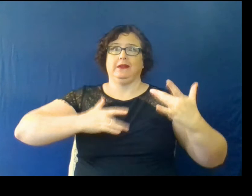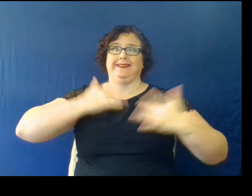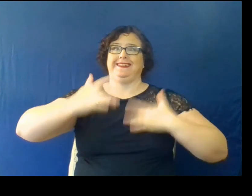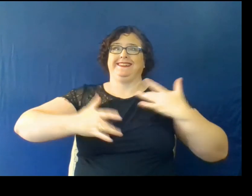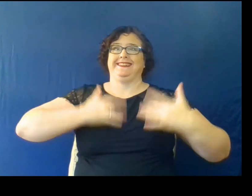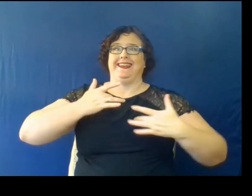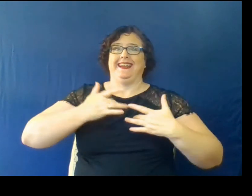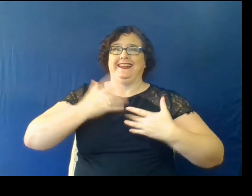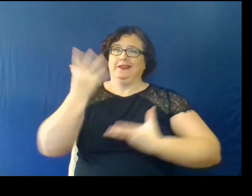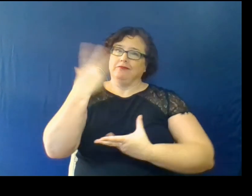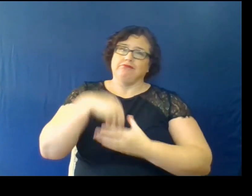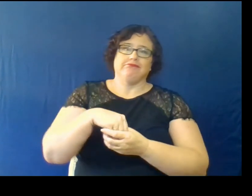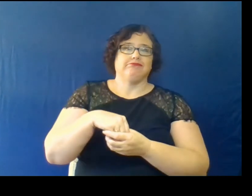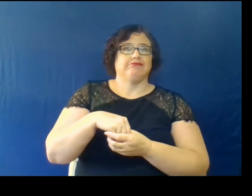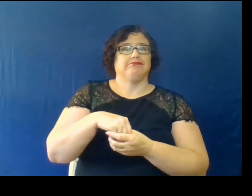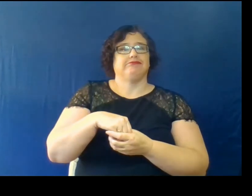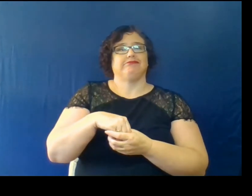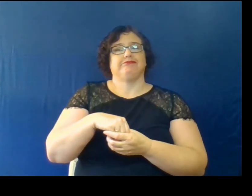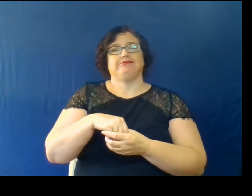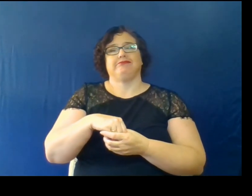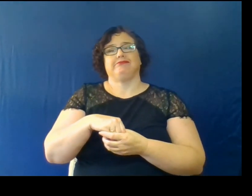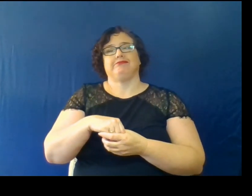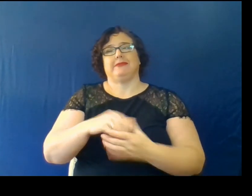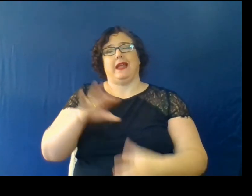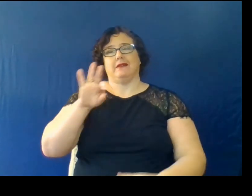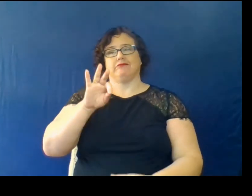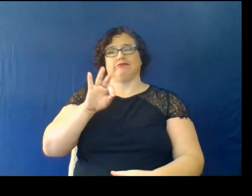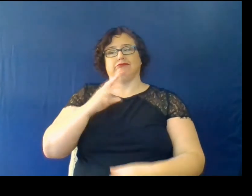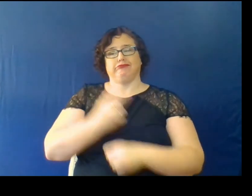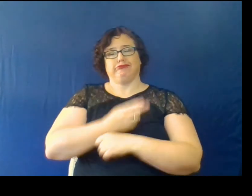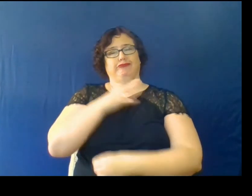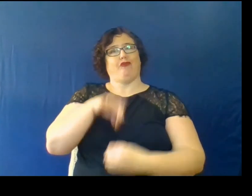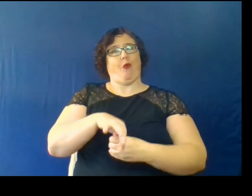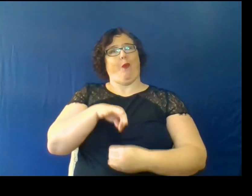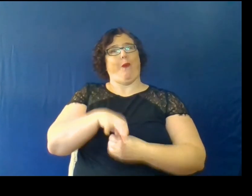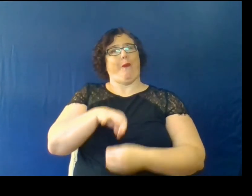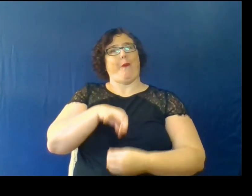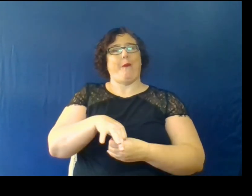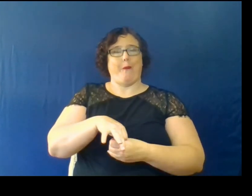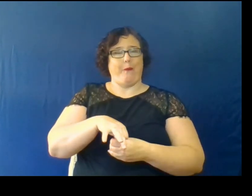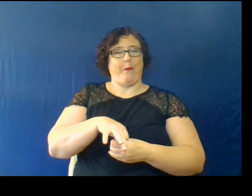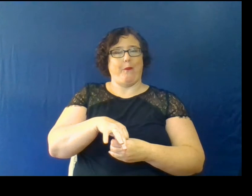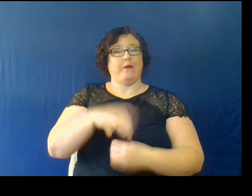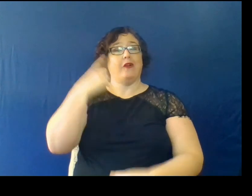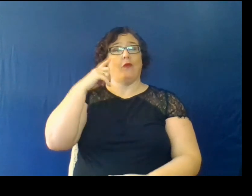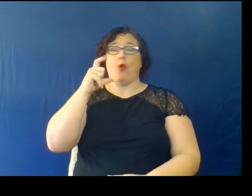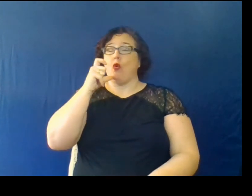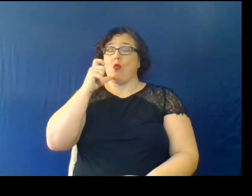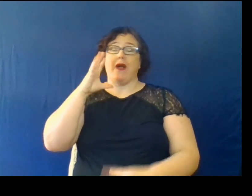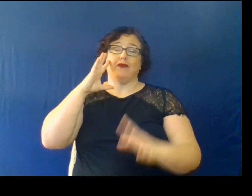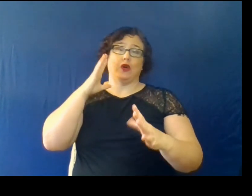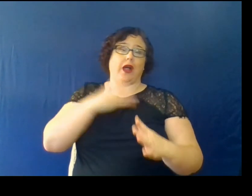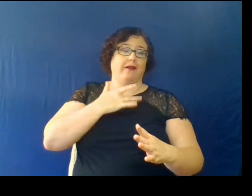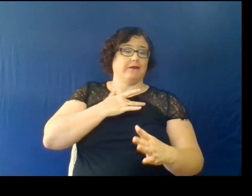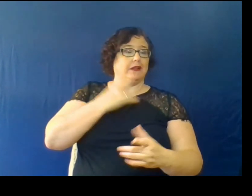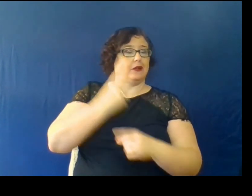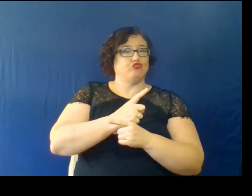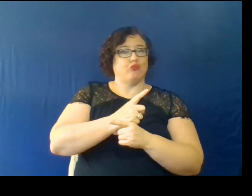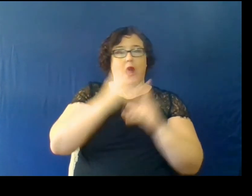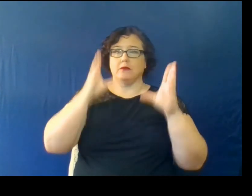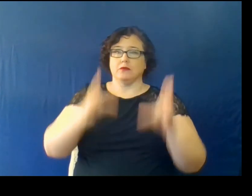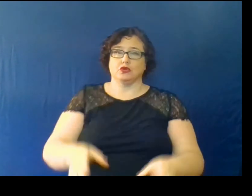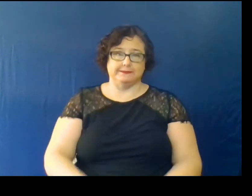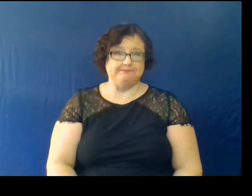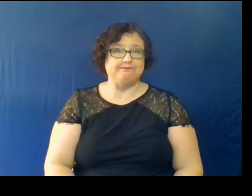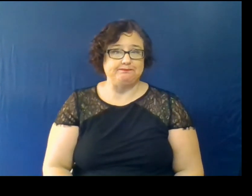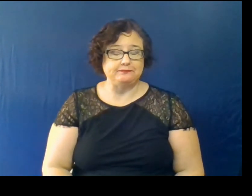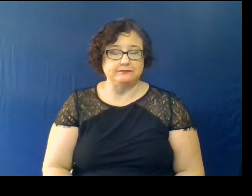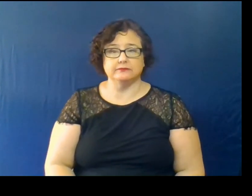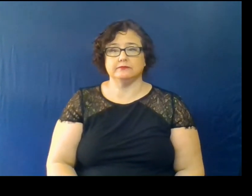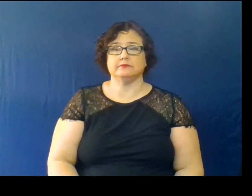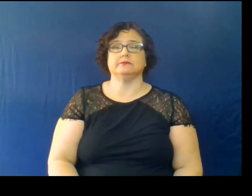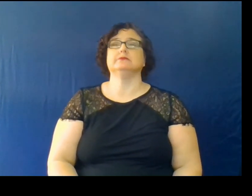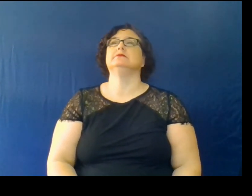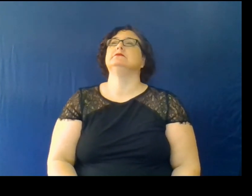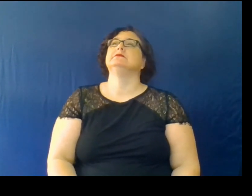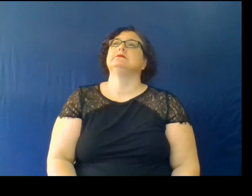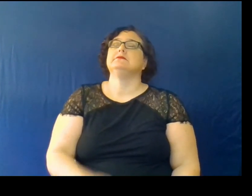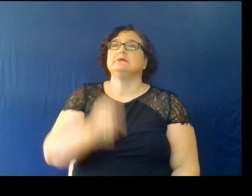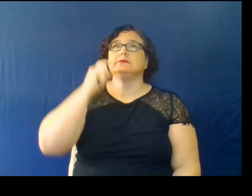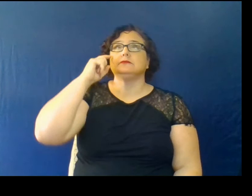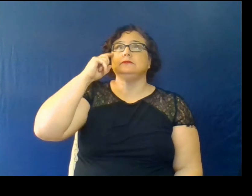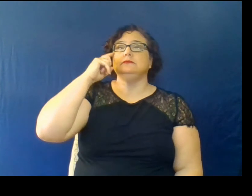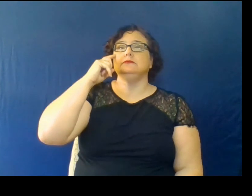be a part of that and cast my ballot for whoever I think is the right one. I will say one thing that